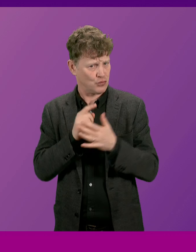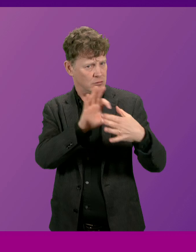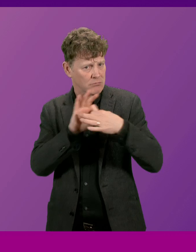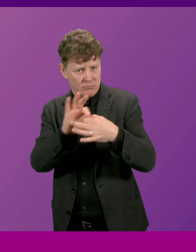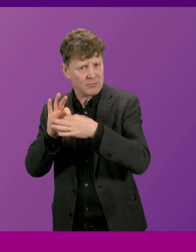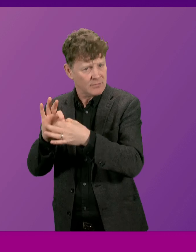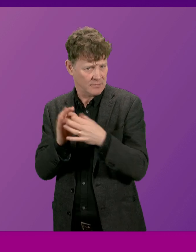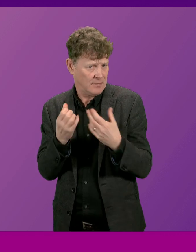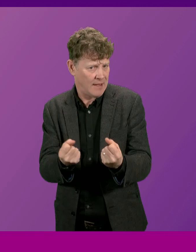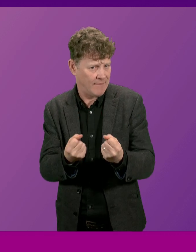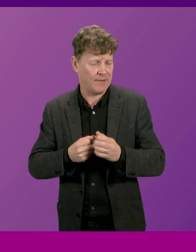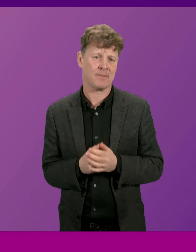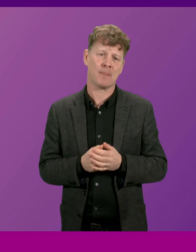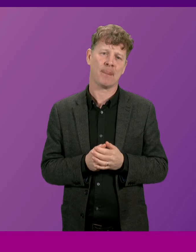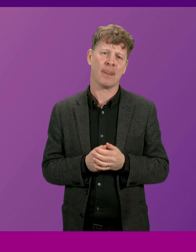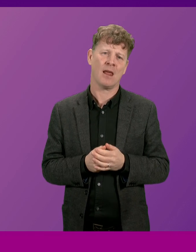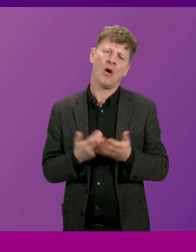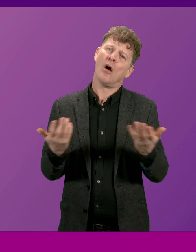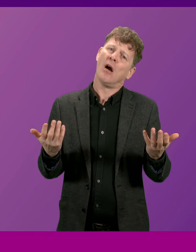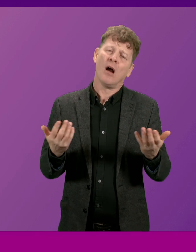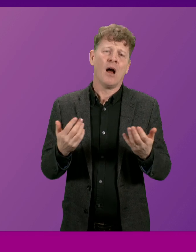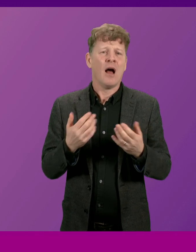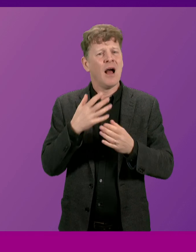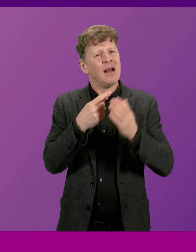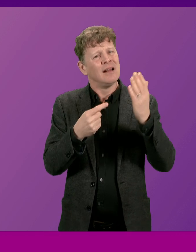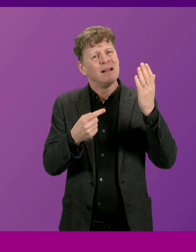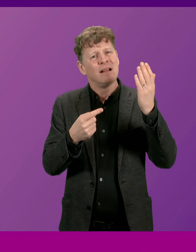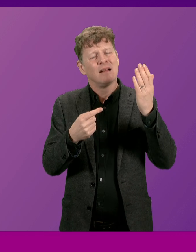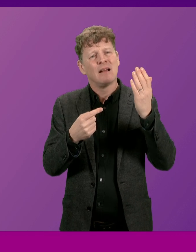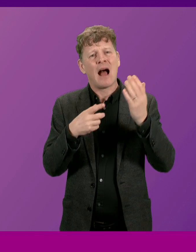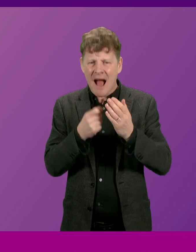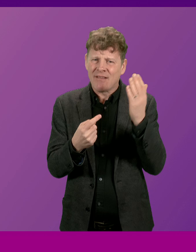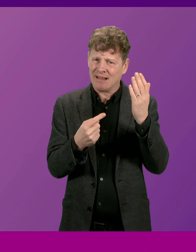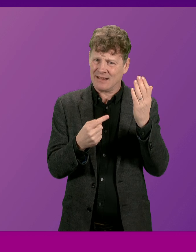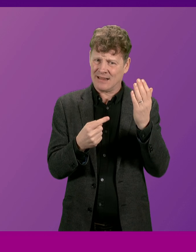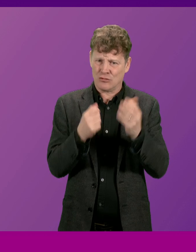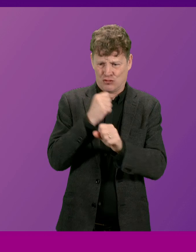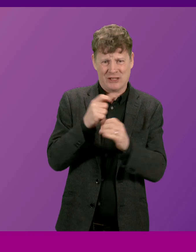There is, of course, technical capability in our GP practices already,